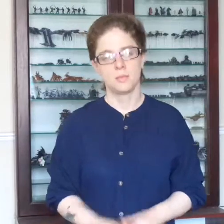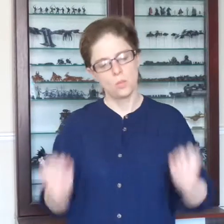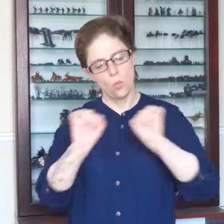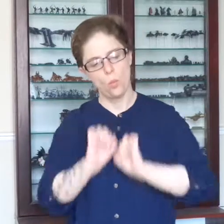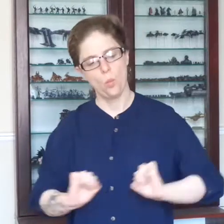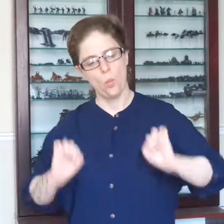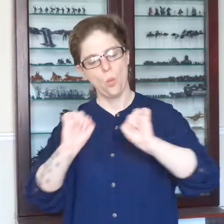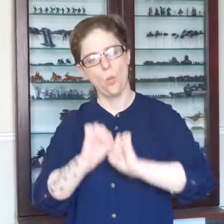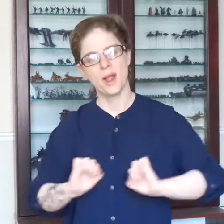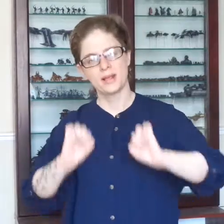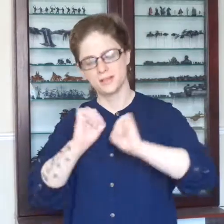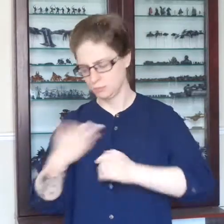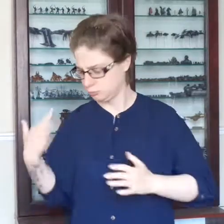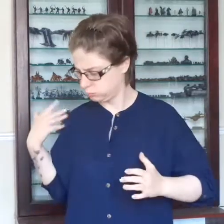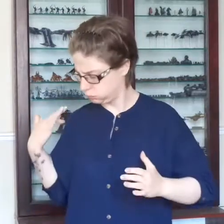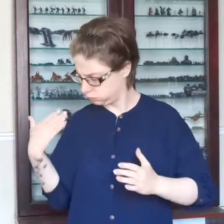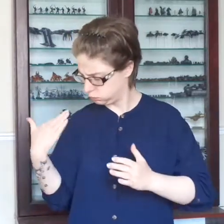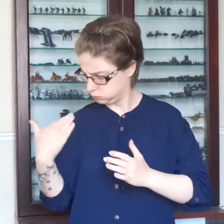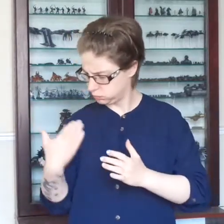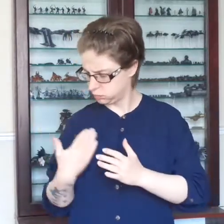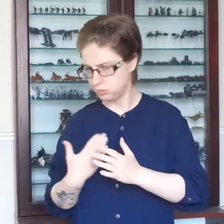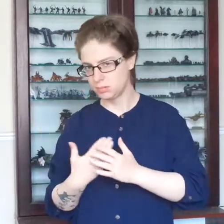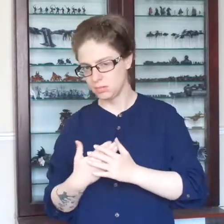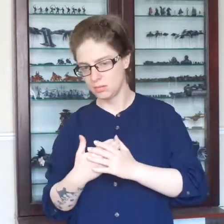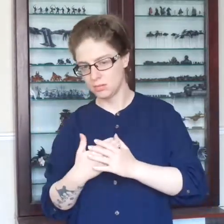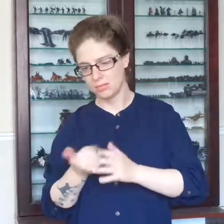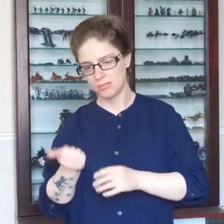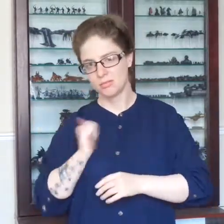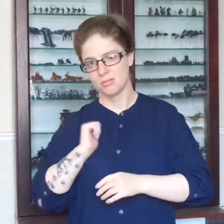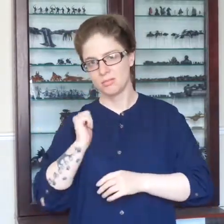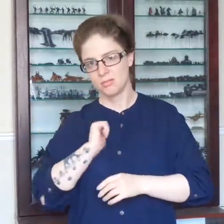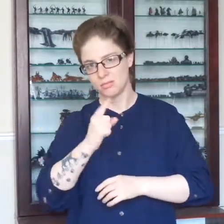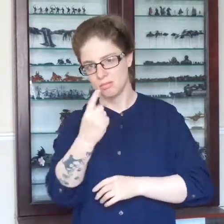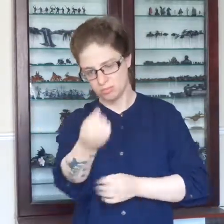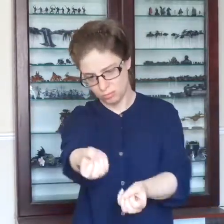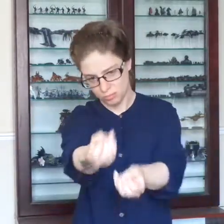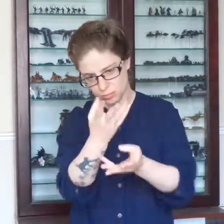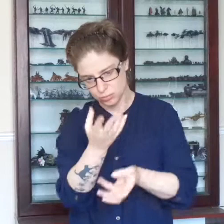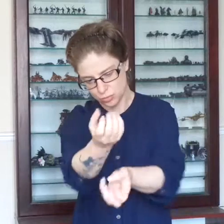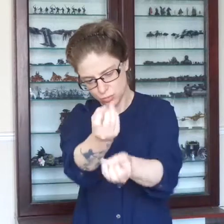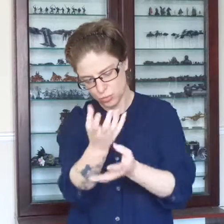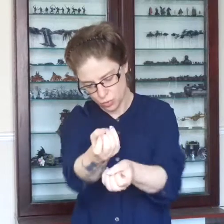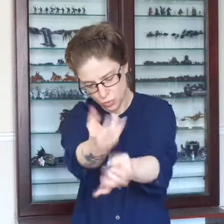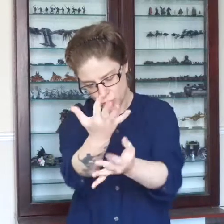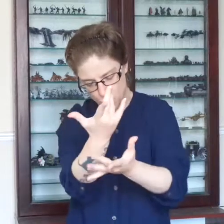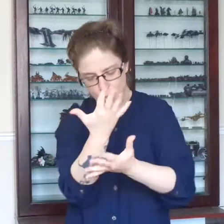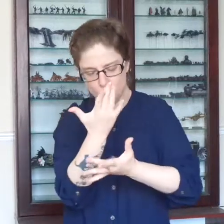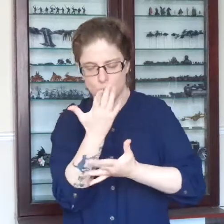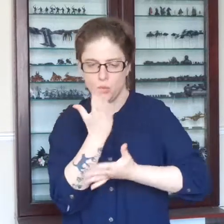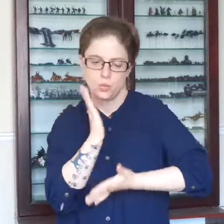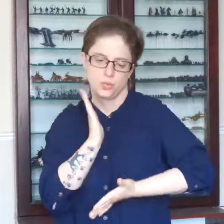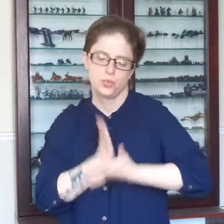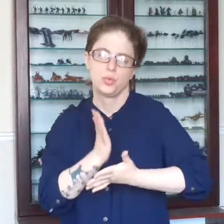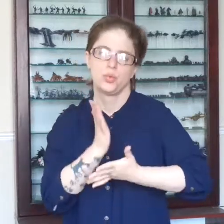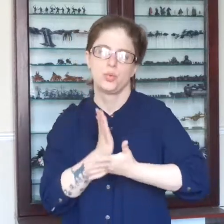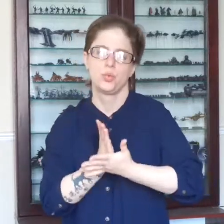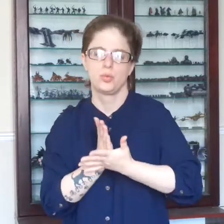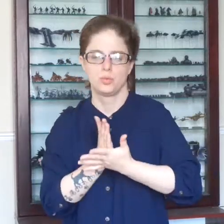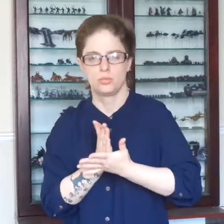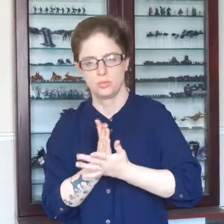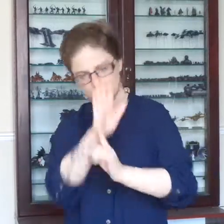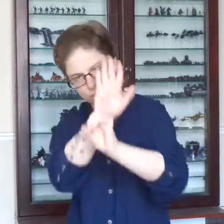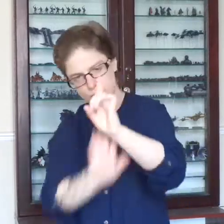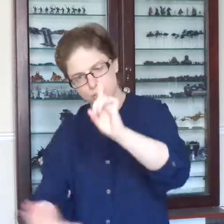I've been waiting for you To come around and tell me the truth